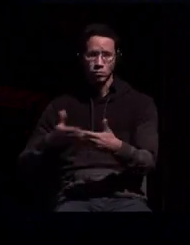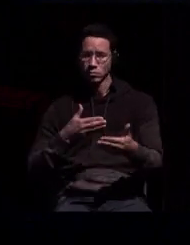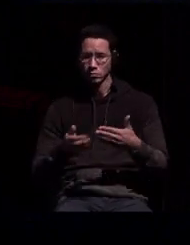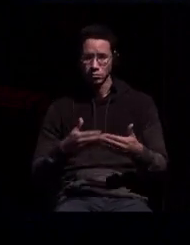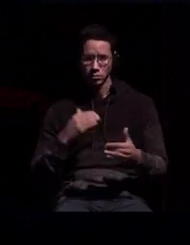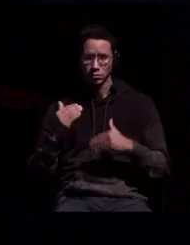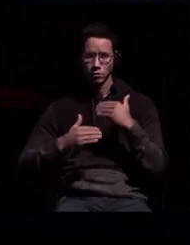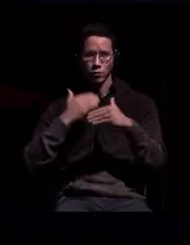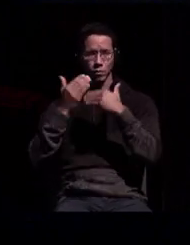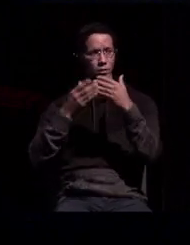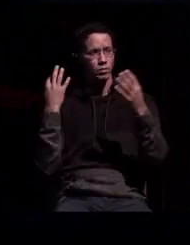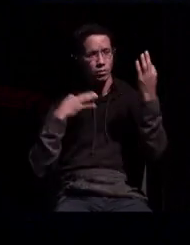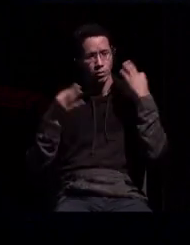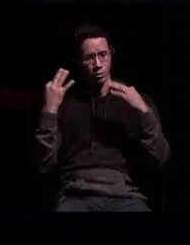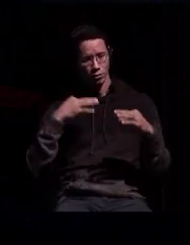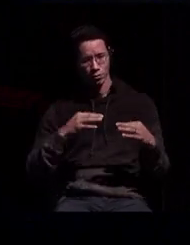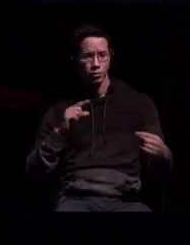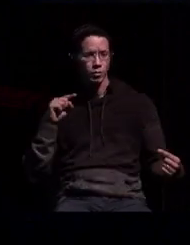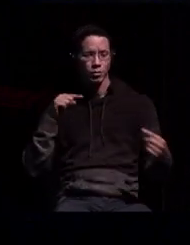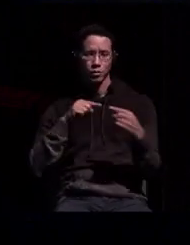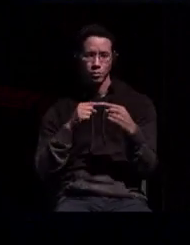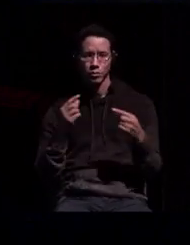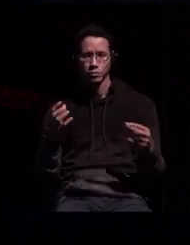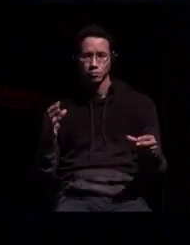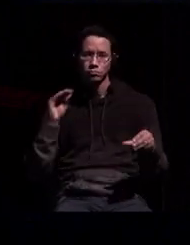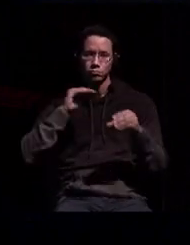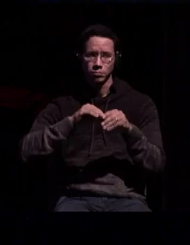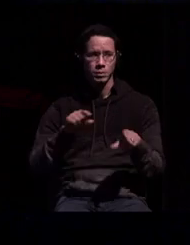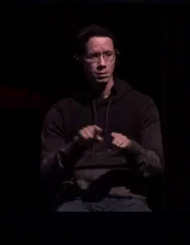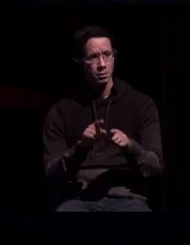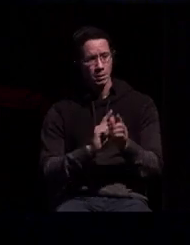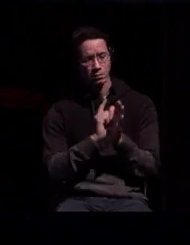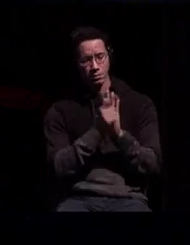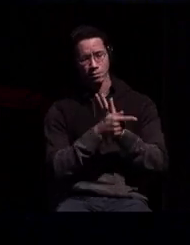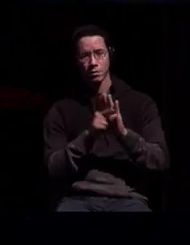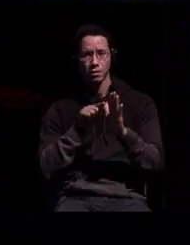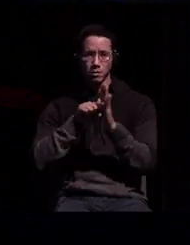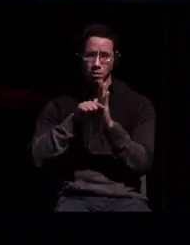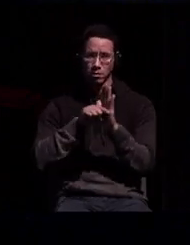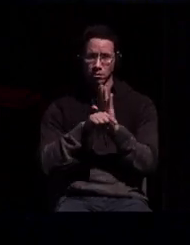It also suggests a gender analysis for the existing different conceptions of sustainable development